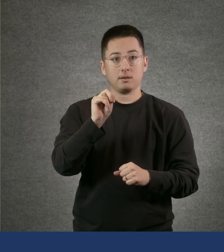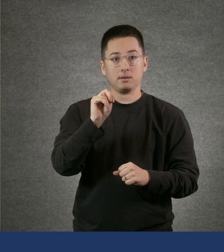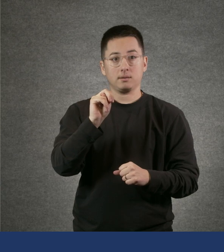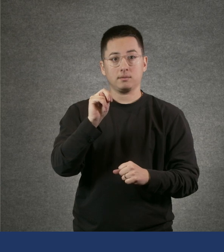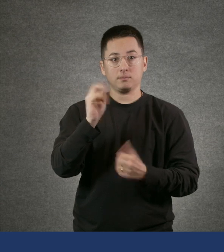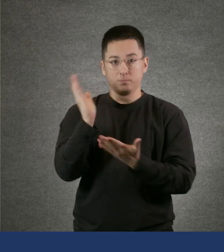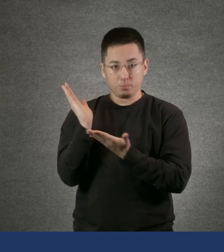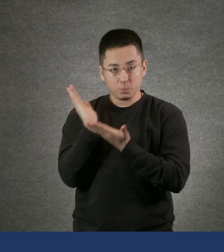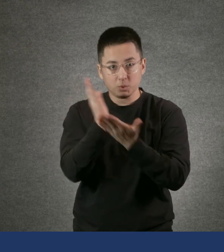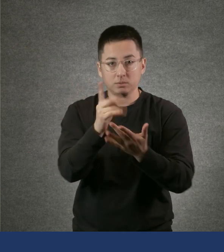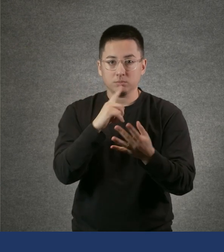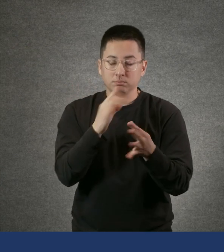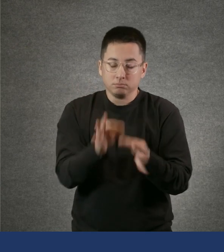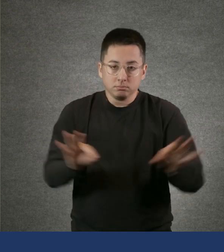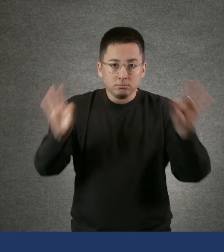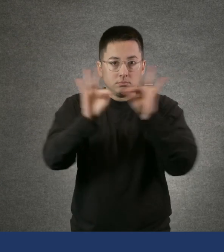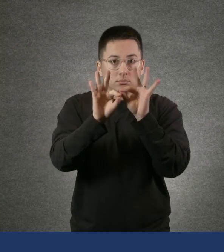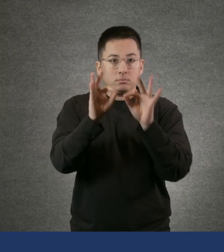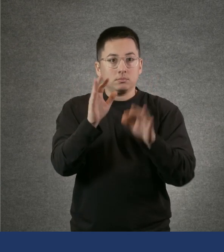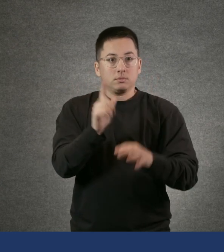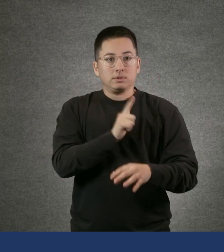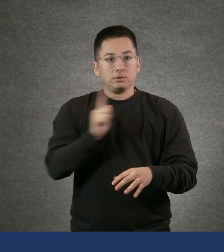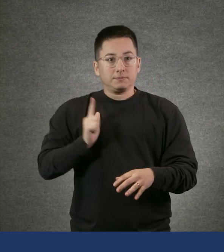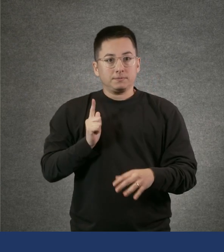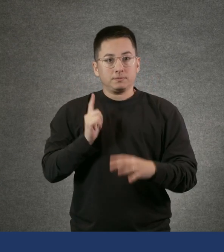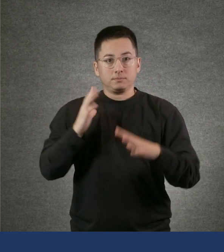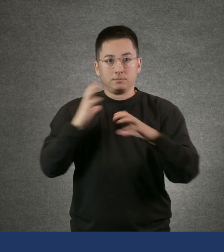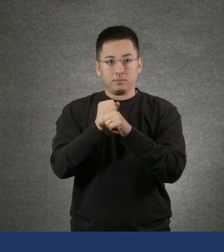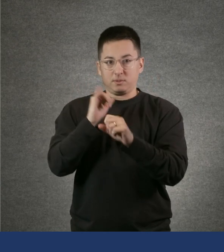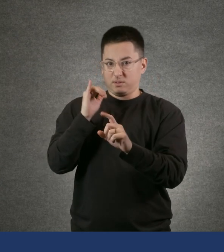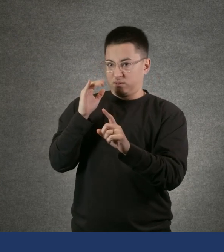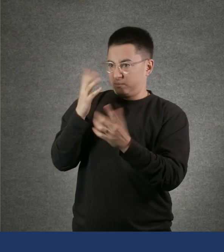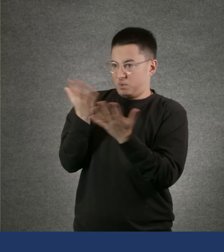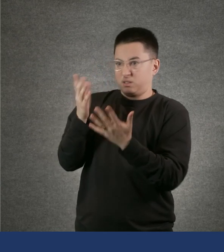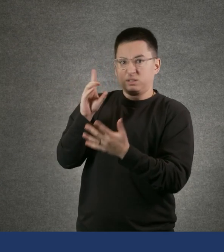that Damon fought for, to do something about the home care shortage crisis.